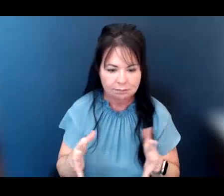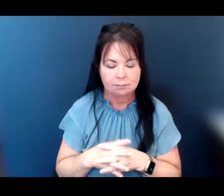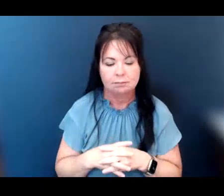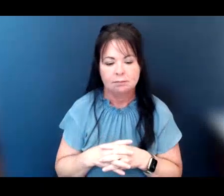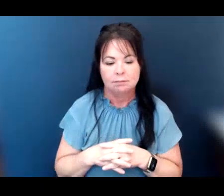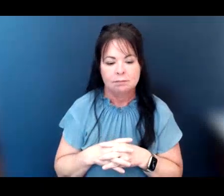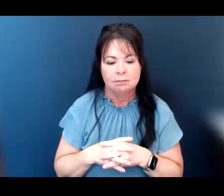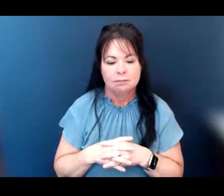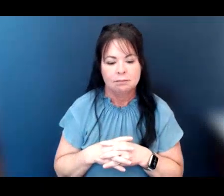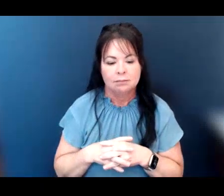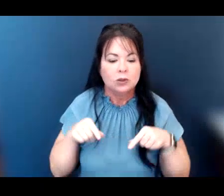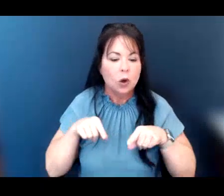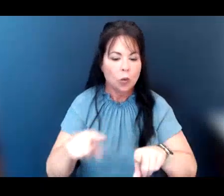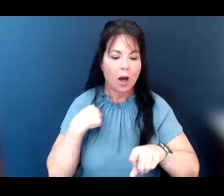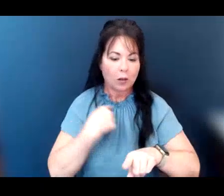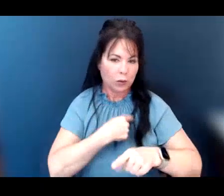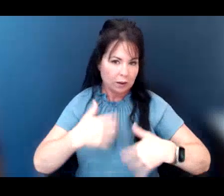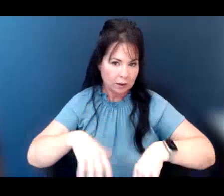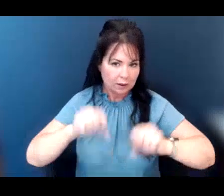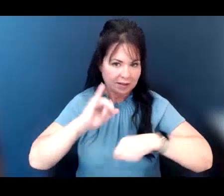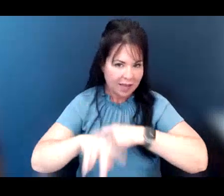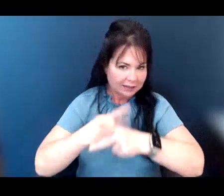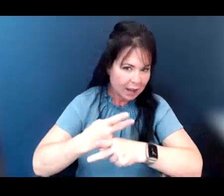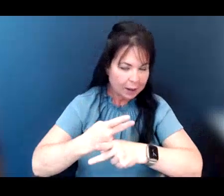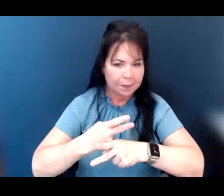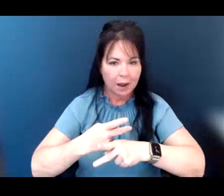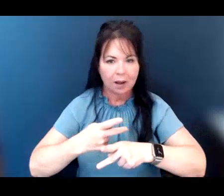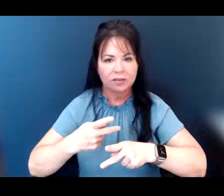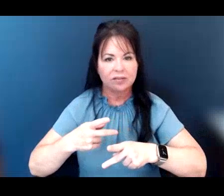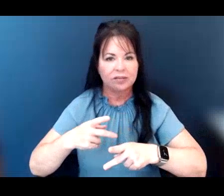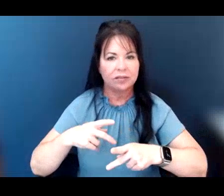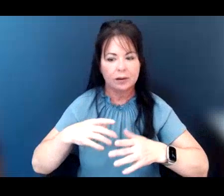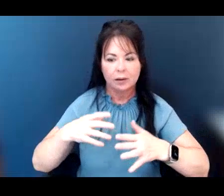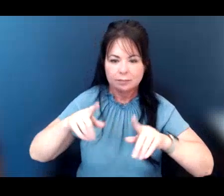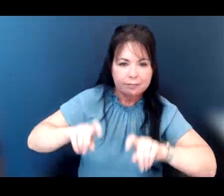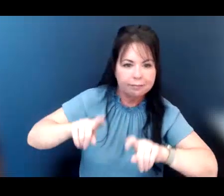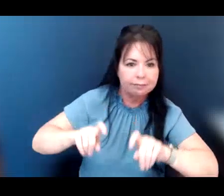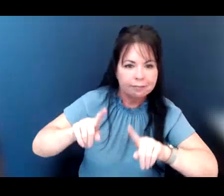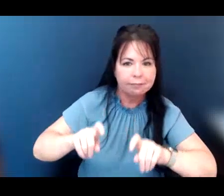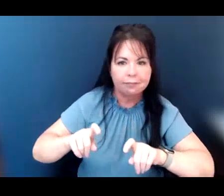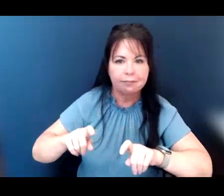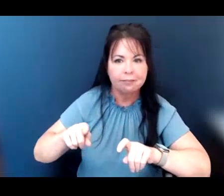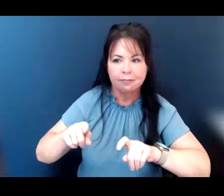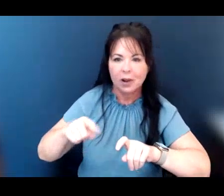human-centered design, we go back to the same people over and over again. And you're not going to get a very good scope that way.